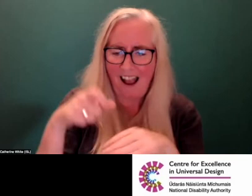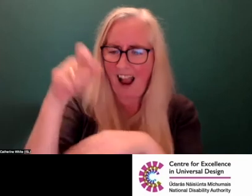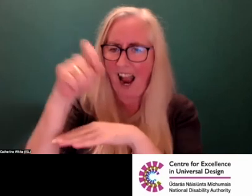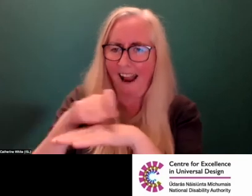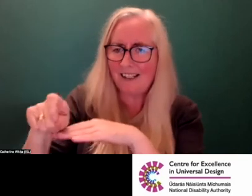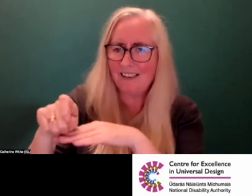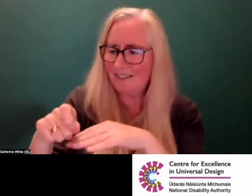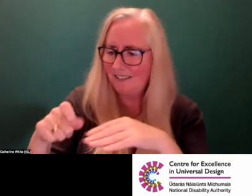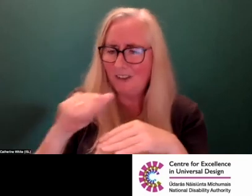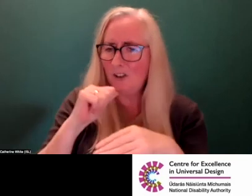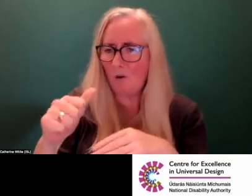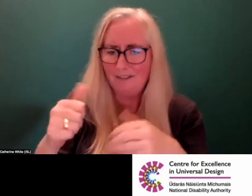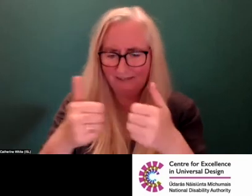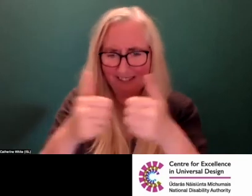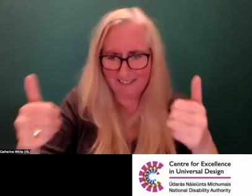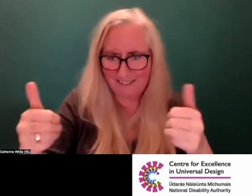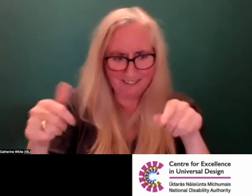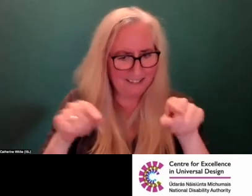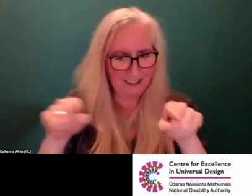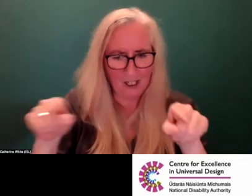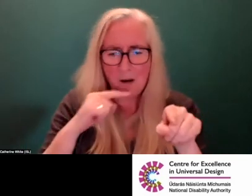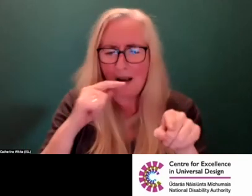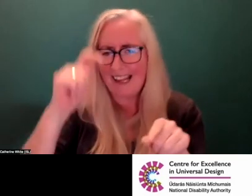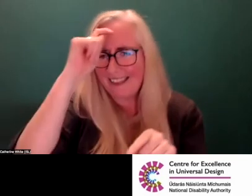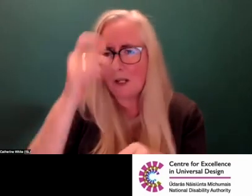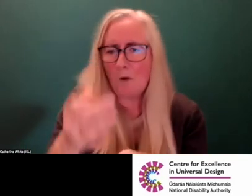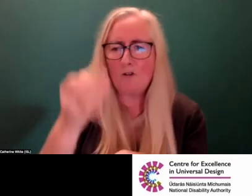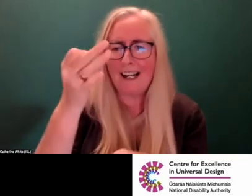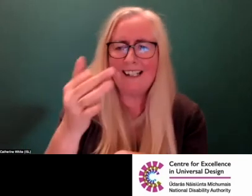maybe architecture practice isn't embedded, I think it would be great to get